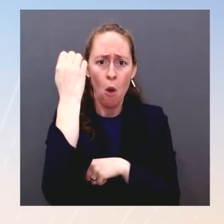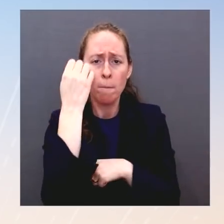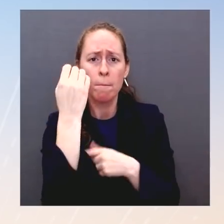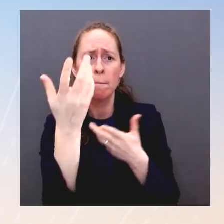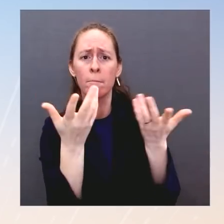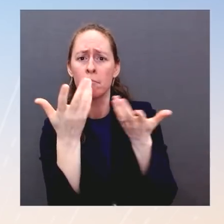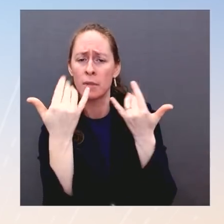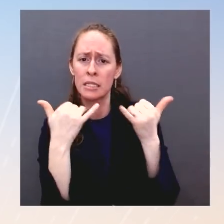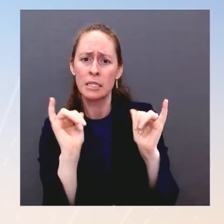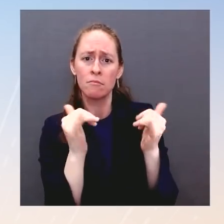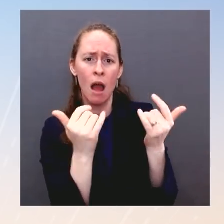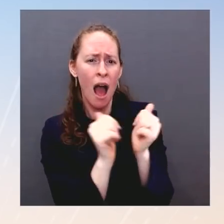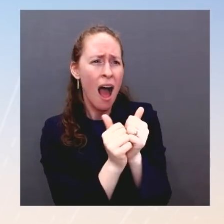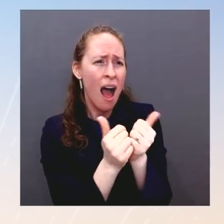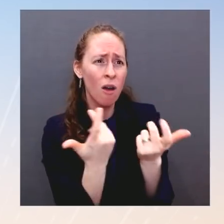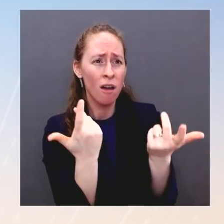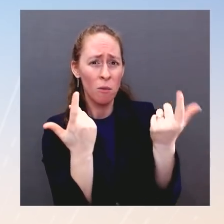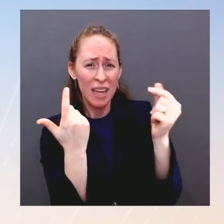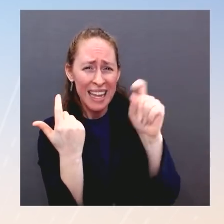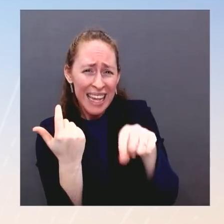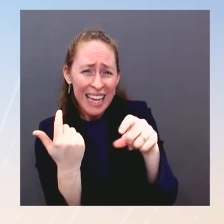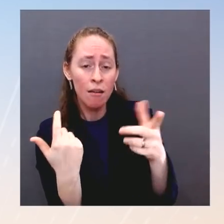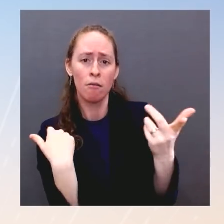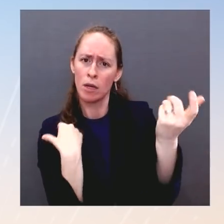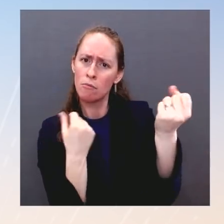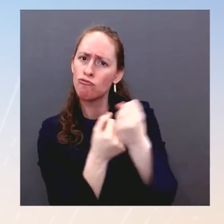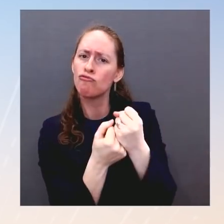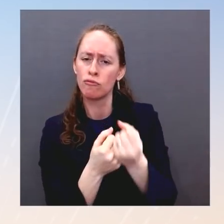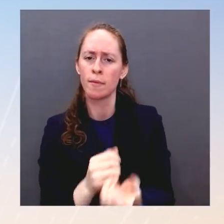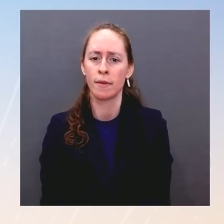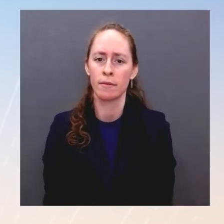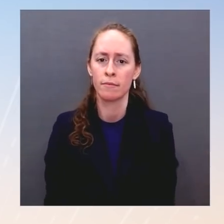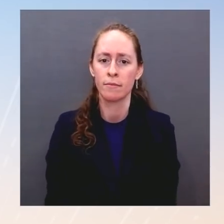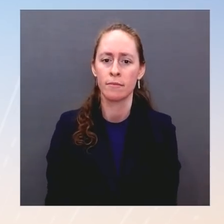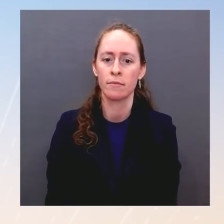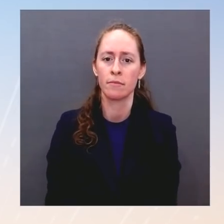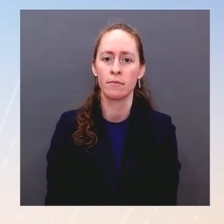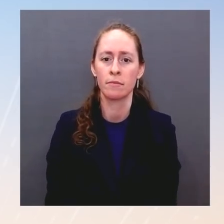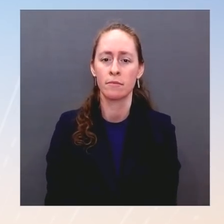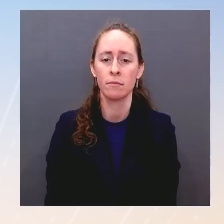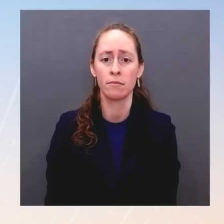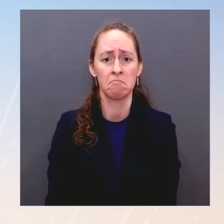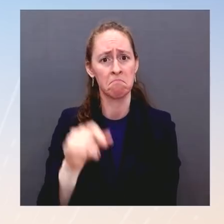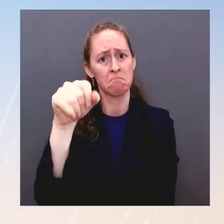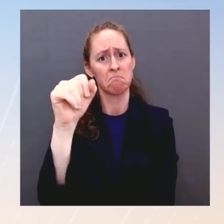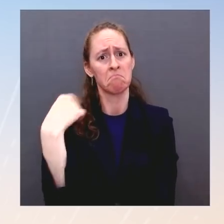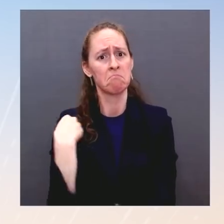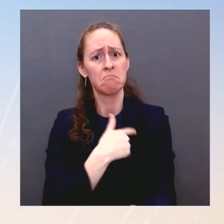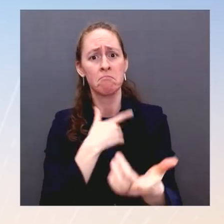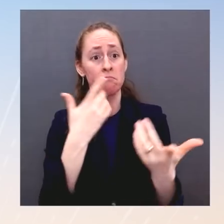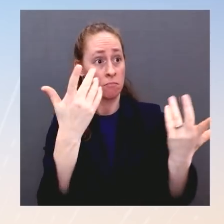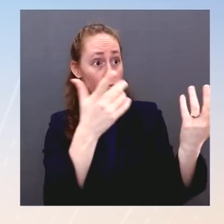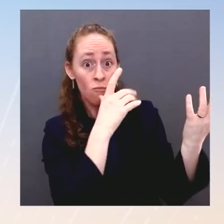We -- that certainly means an openness to accepting refugees from Ukraine but also making sure that all of these neighboring countries